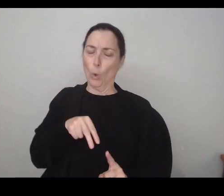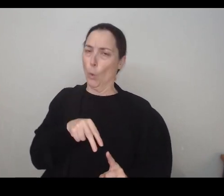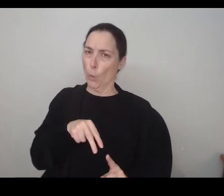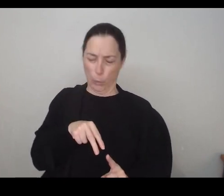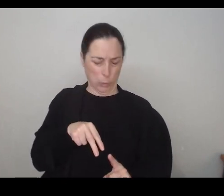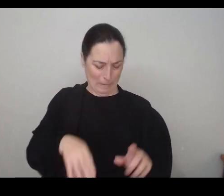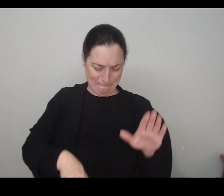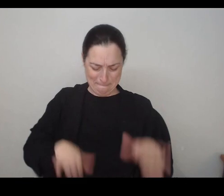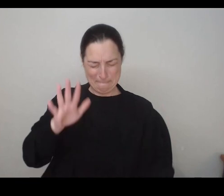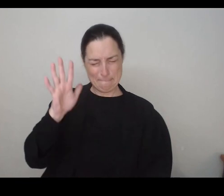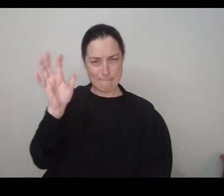Gauguin loved to write.